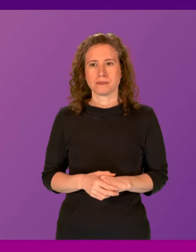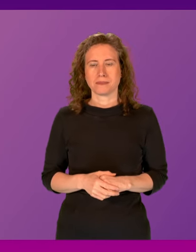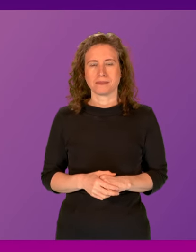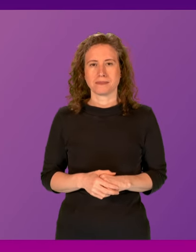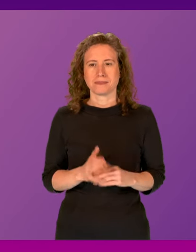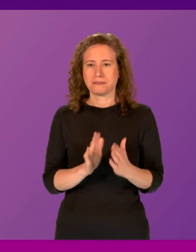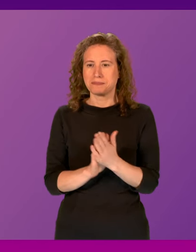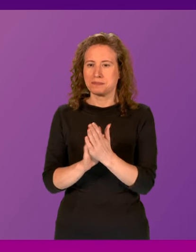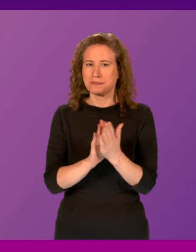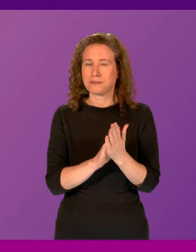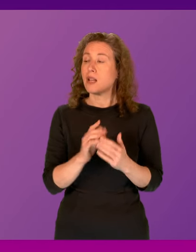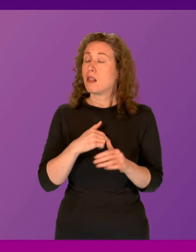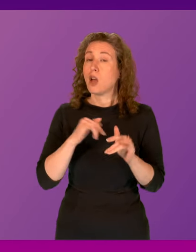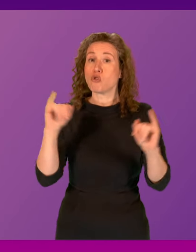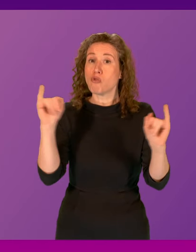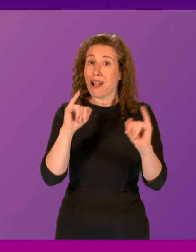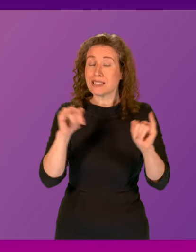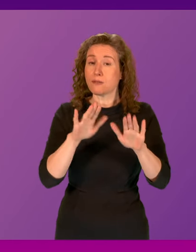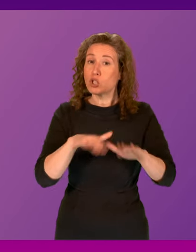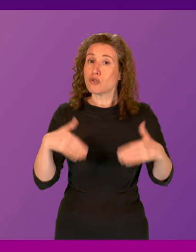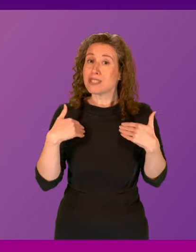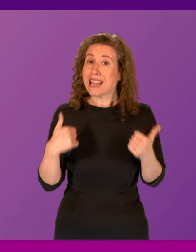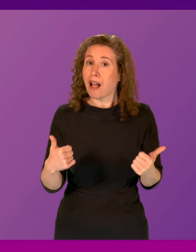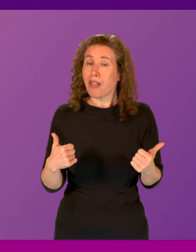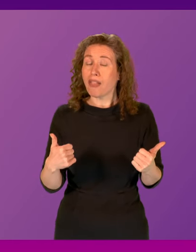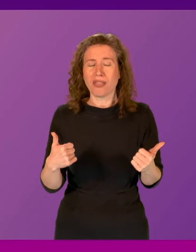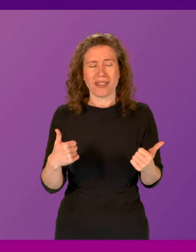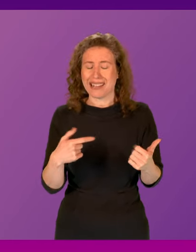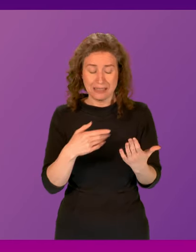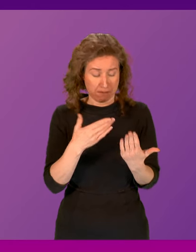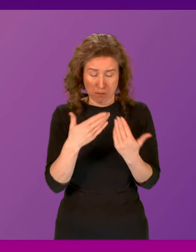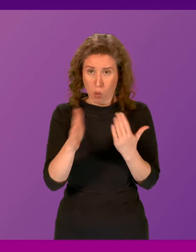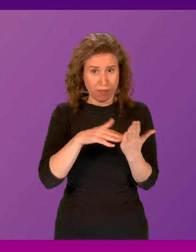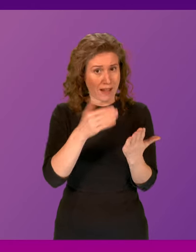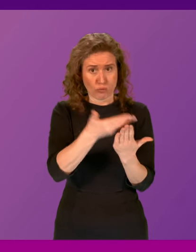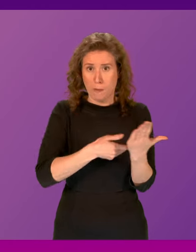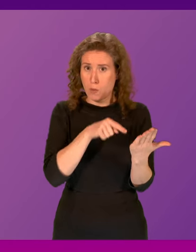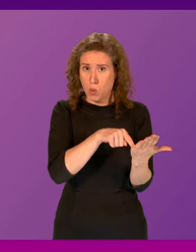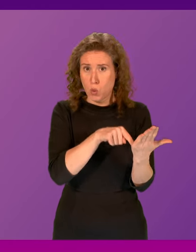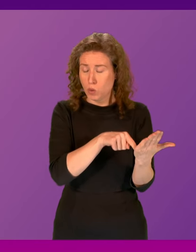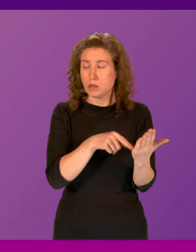The crisis in children’s health goes even further than the report warns. Across our NHS,